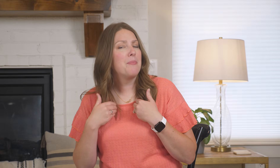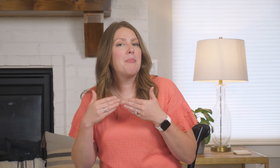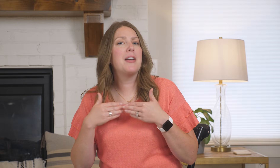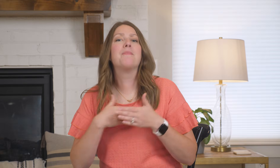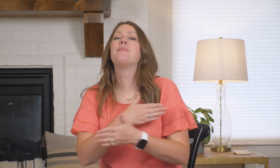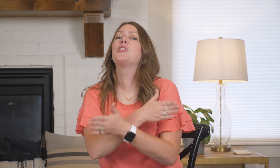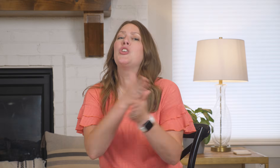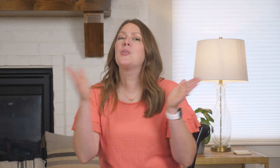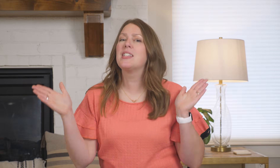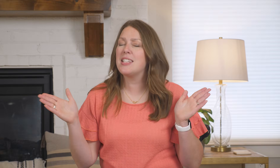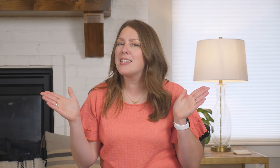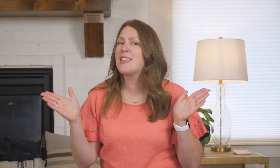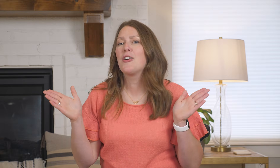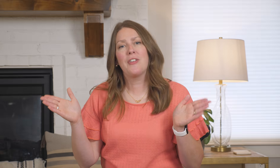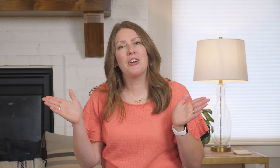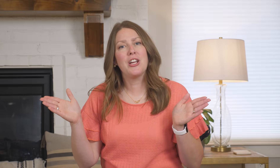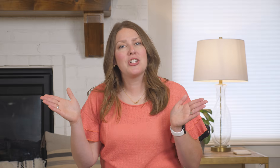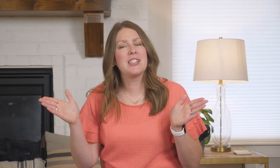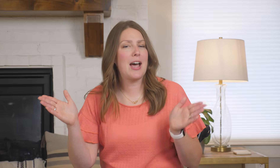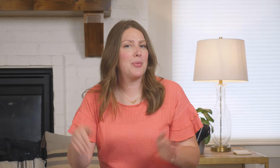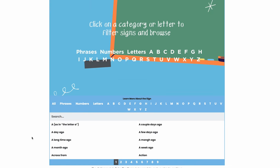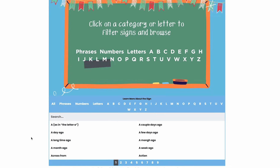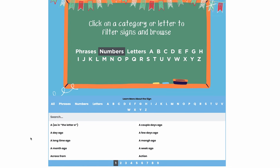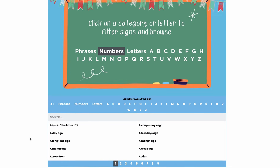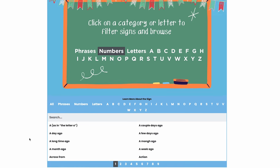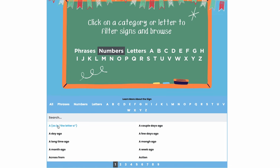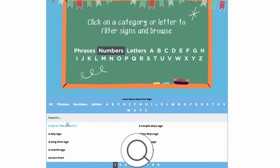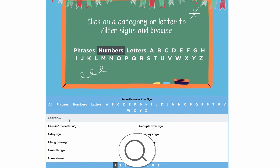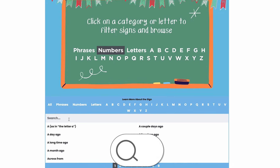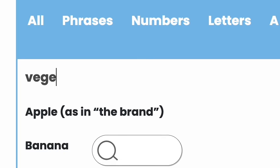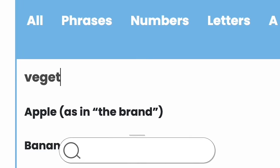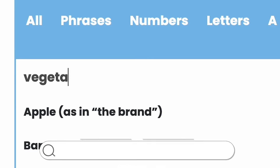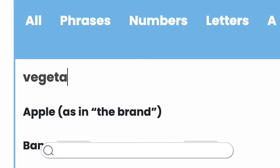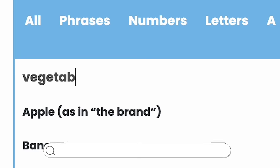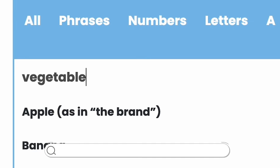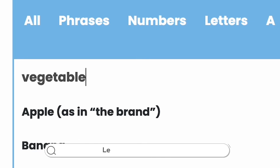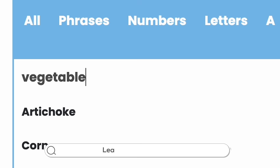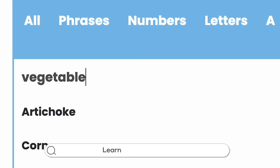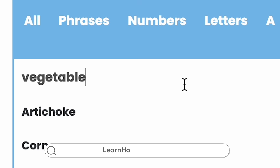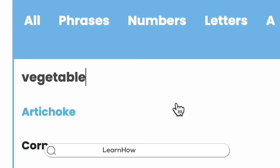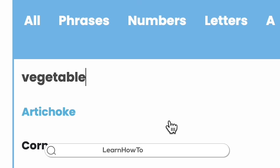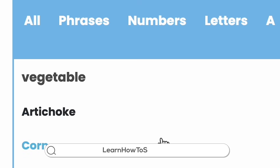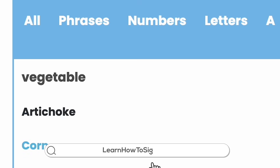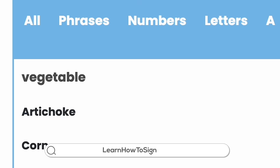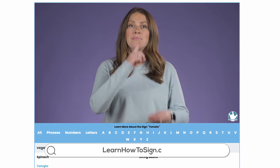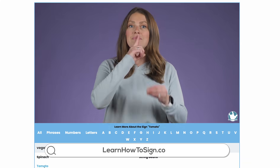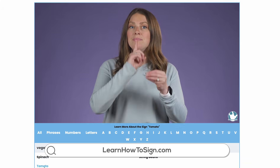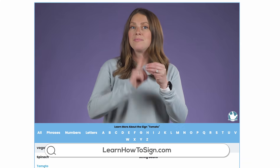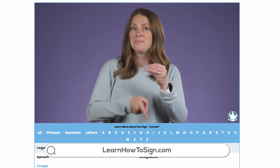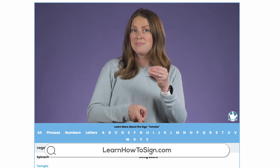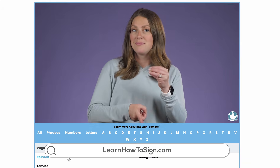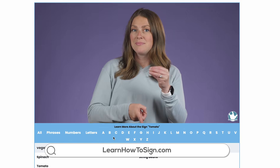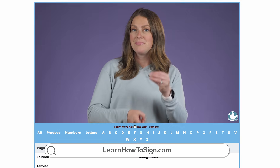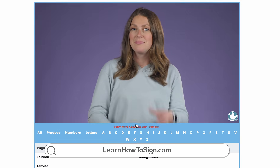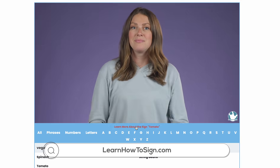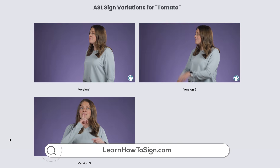But you can see that there are variations out there. In fact, you can check out our dictionary to see the signs that I'm teaching you